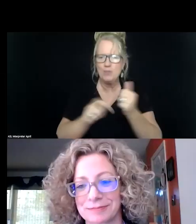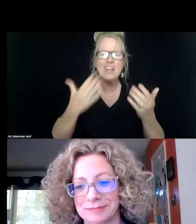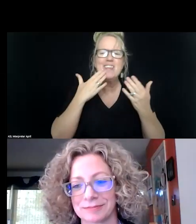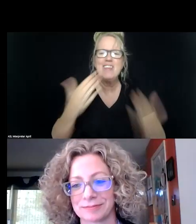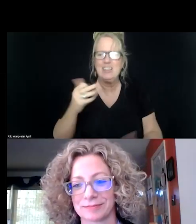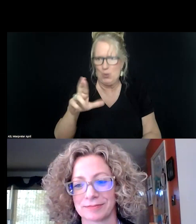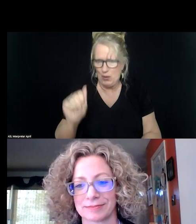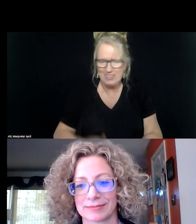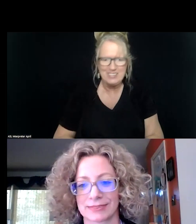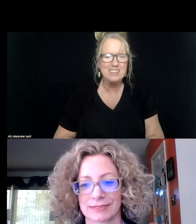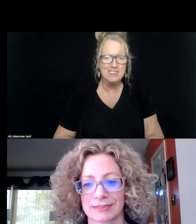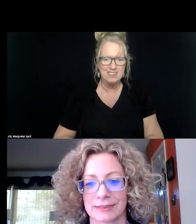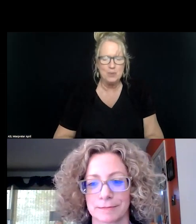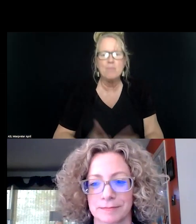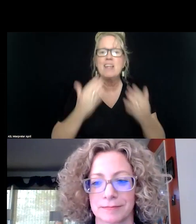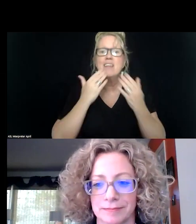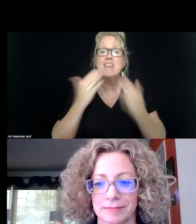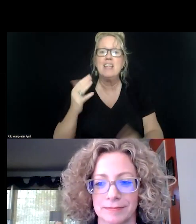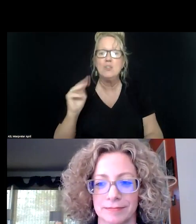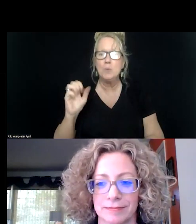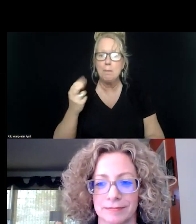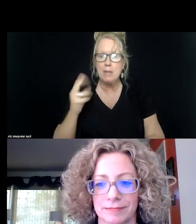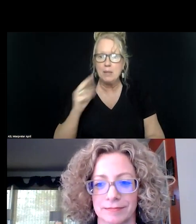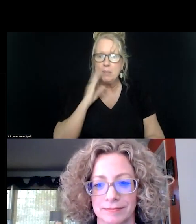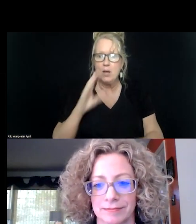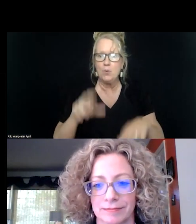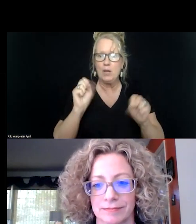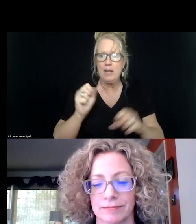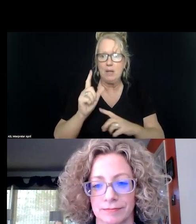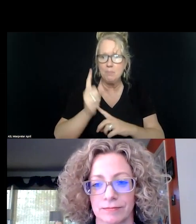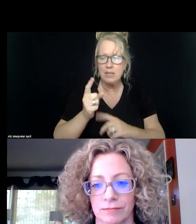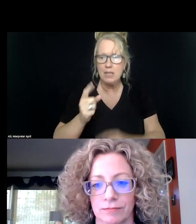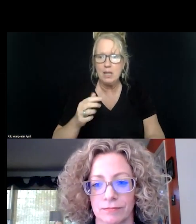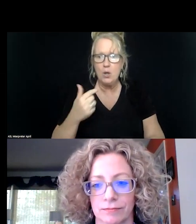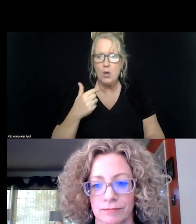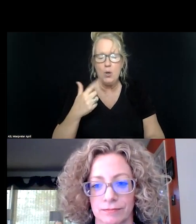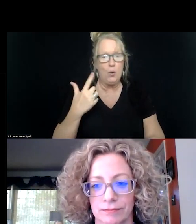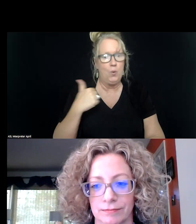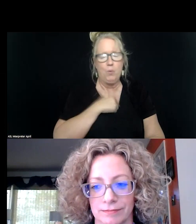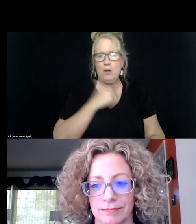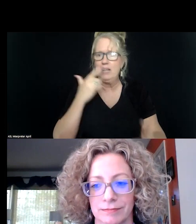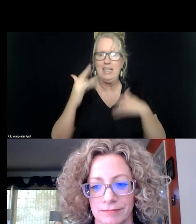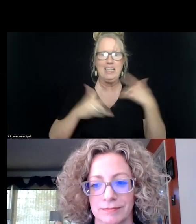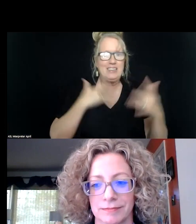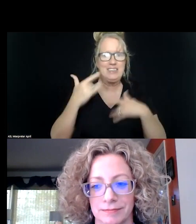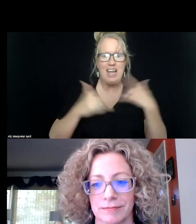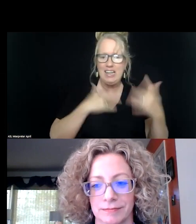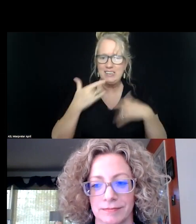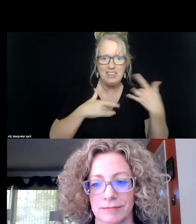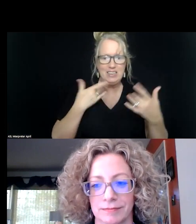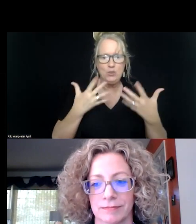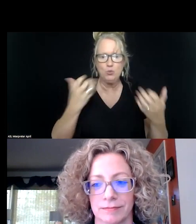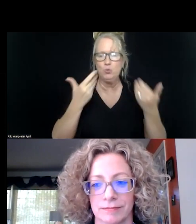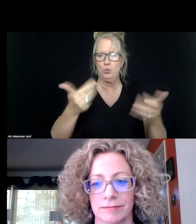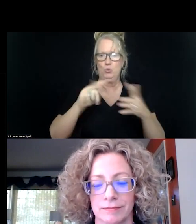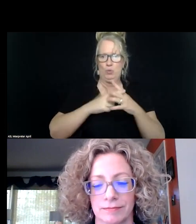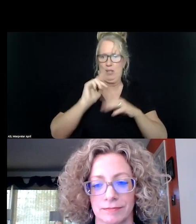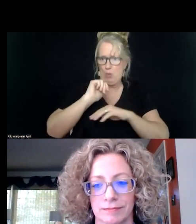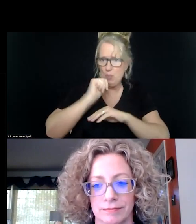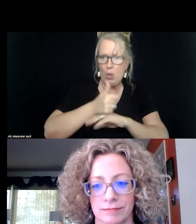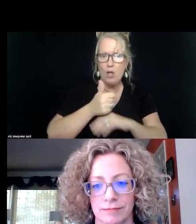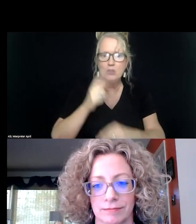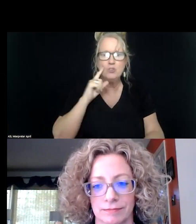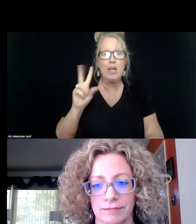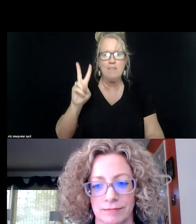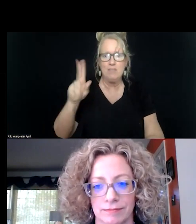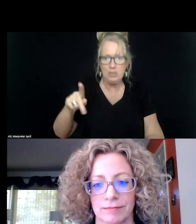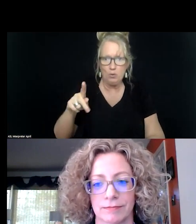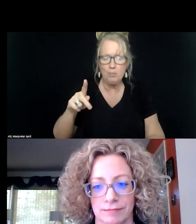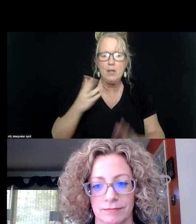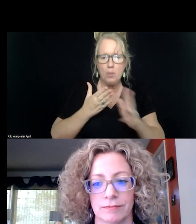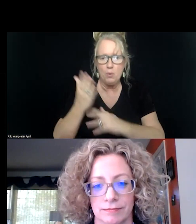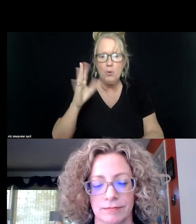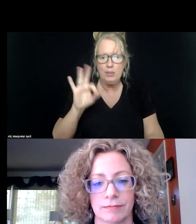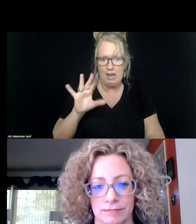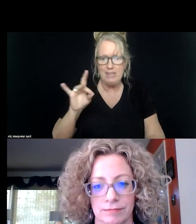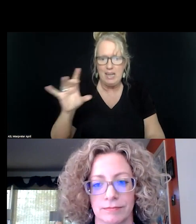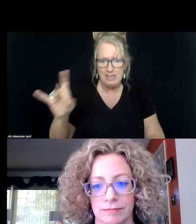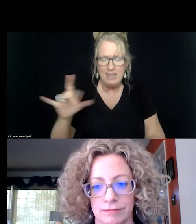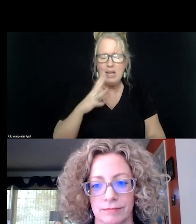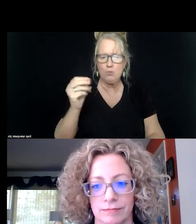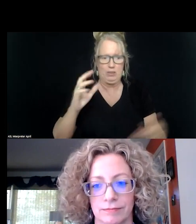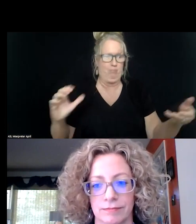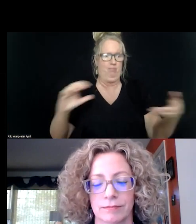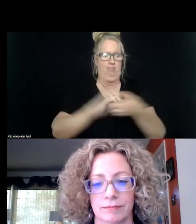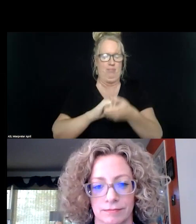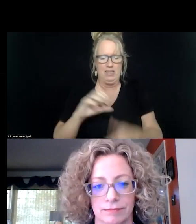IF WE CAN SPEND A MINUTE ON THAT BECAUSE VIBRANT IS SO EXCITED TO LAUNCH VIDEO PHONE 88.